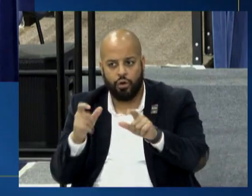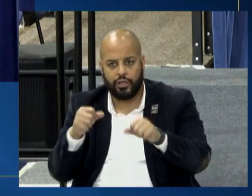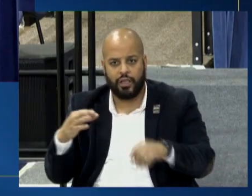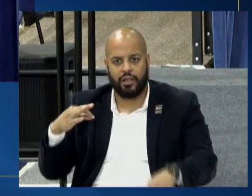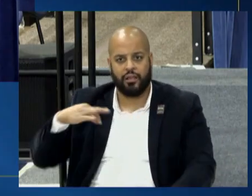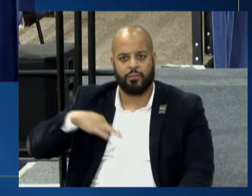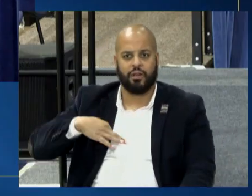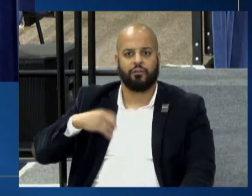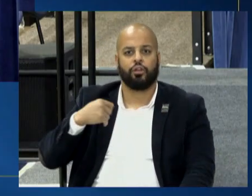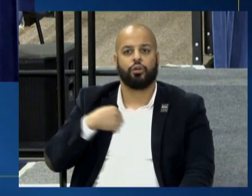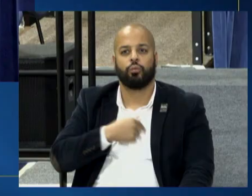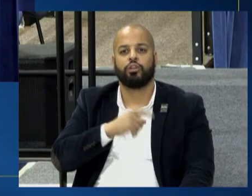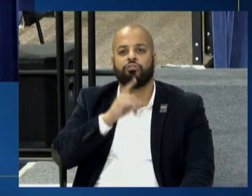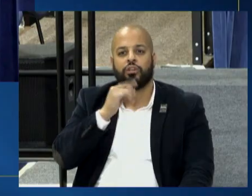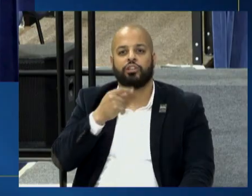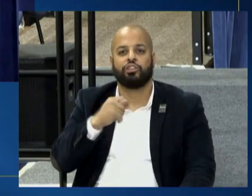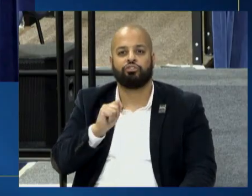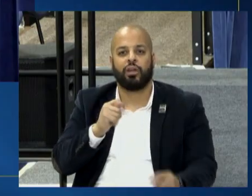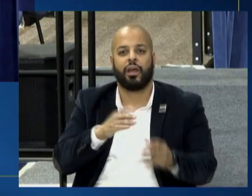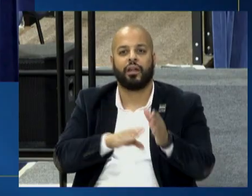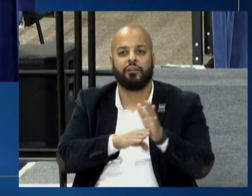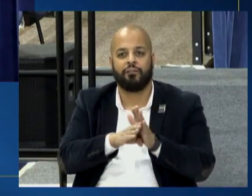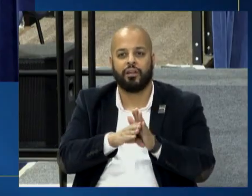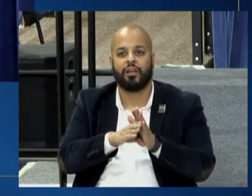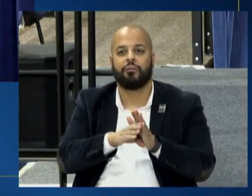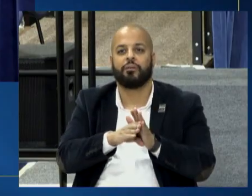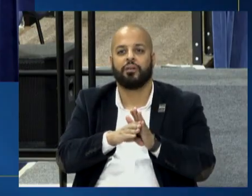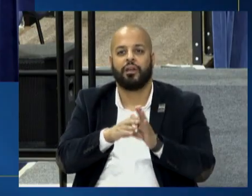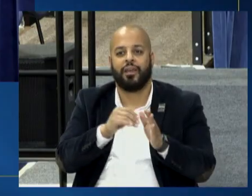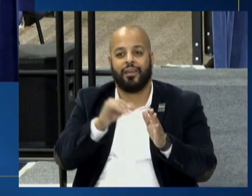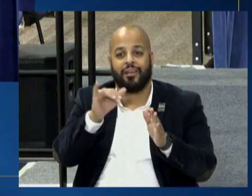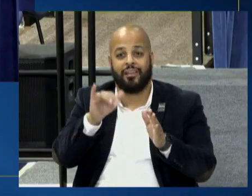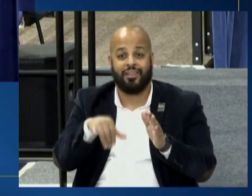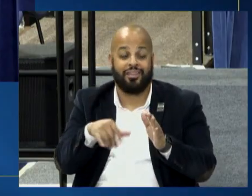we're really trying to think about, you know, interoperability as one of those core elements.